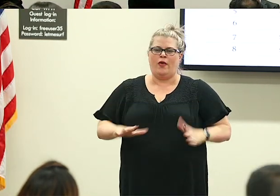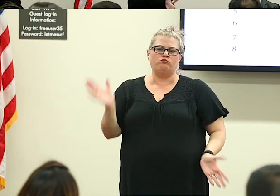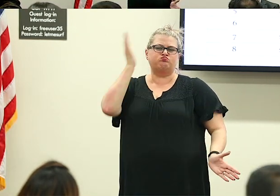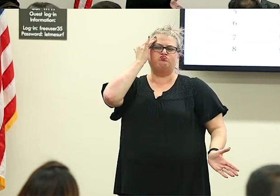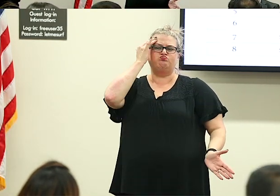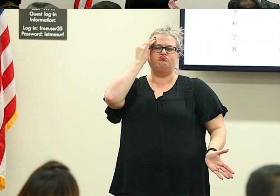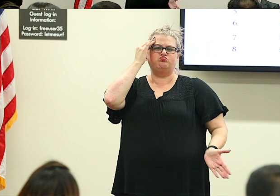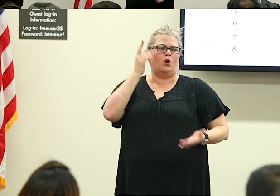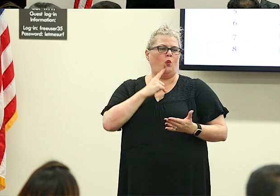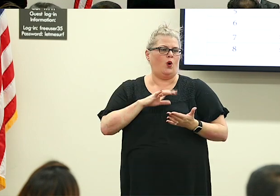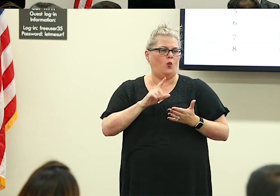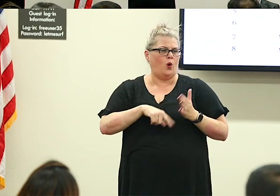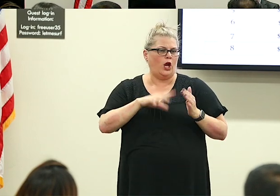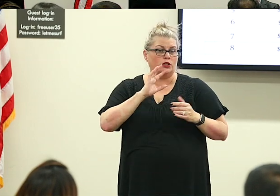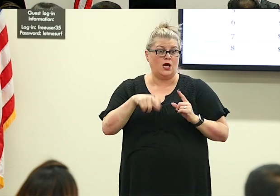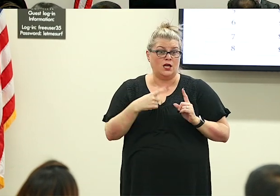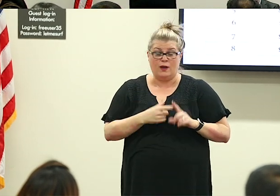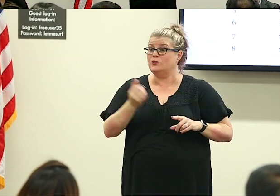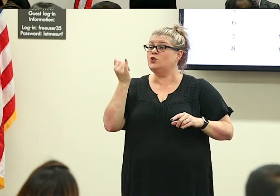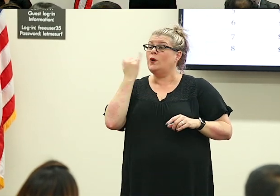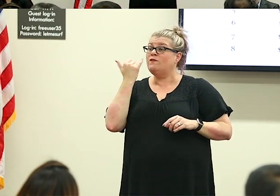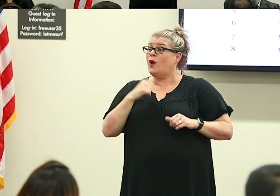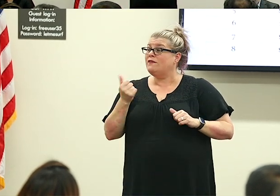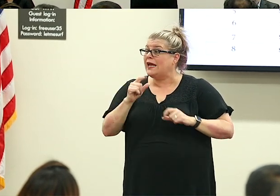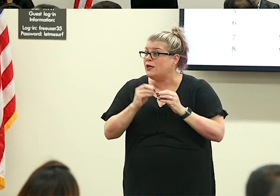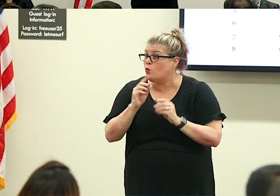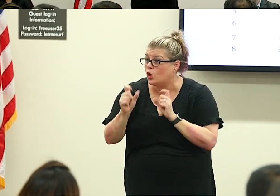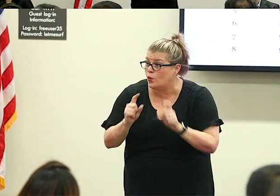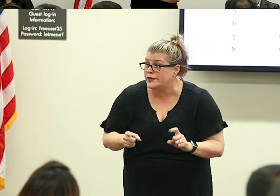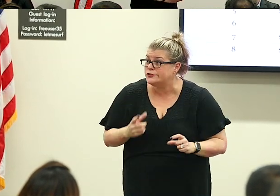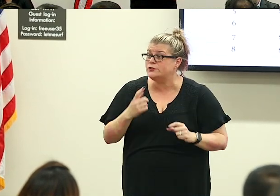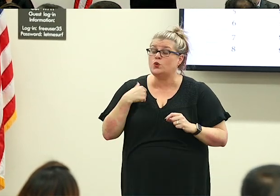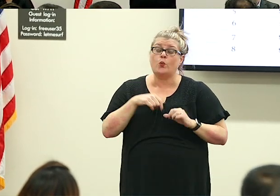We can certainly stick around and answer one-on-one questions.